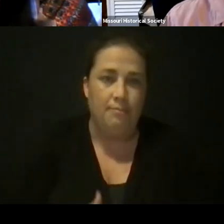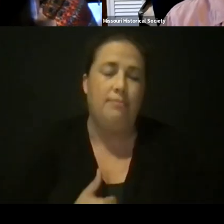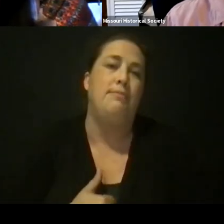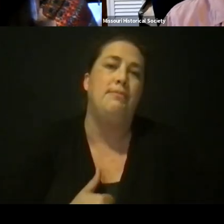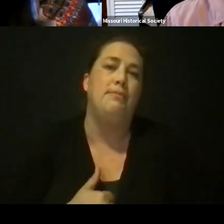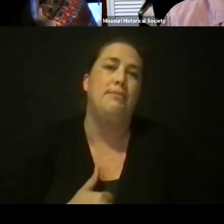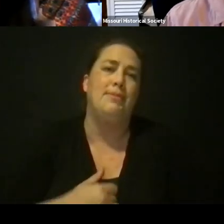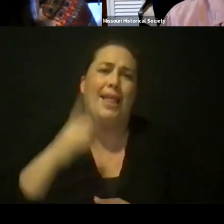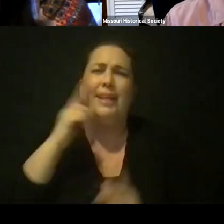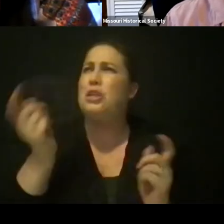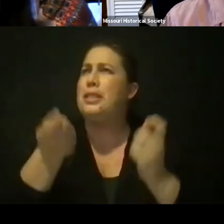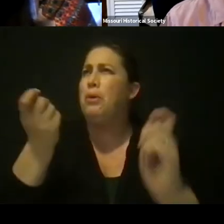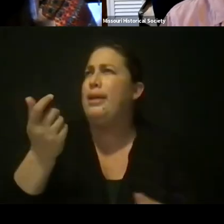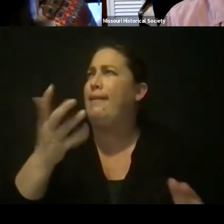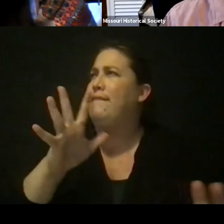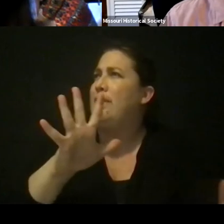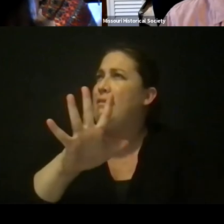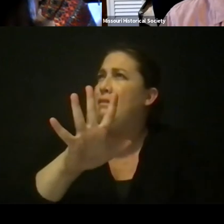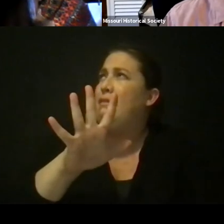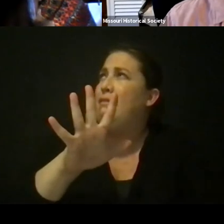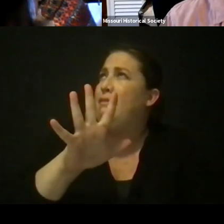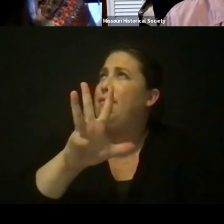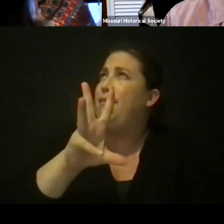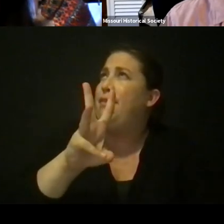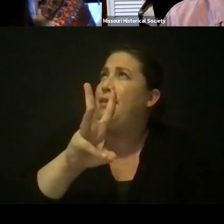the most people kind of just had to sort of say goodbye to